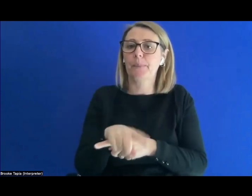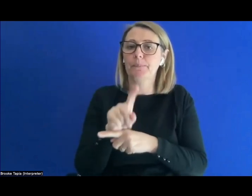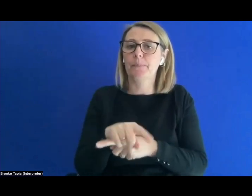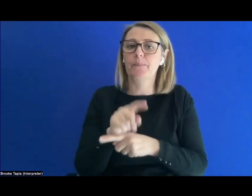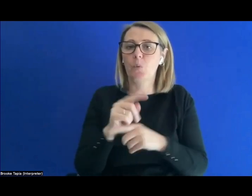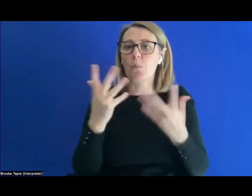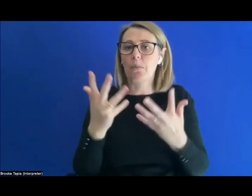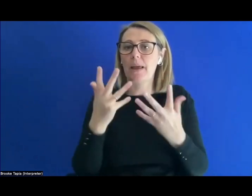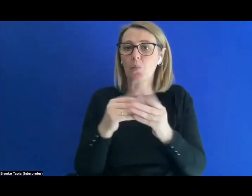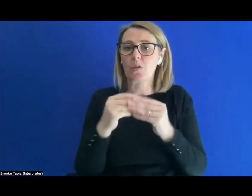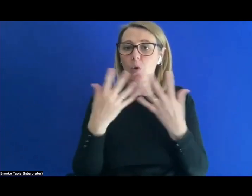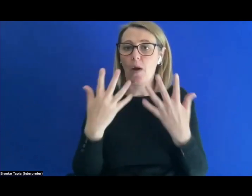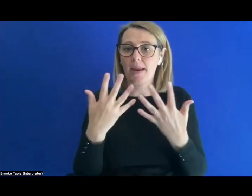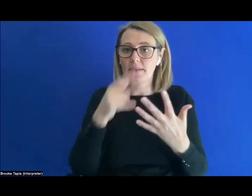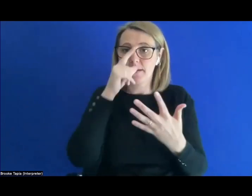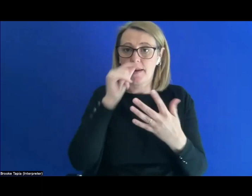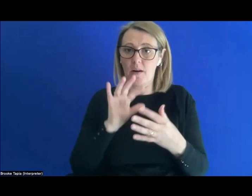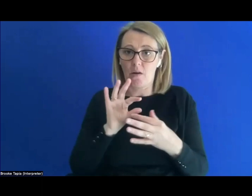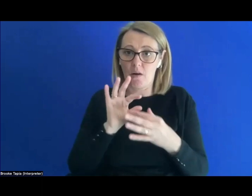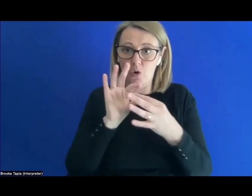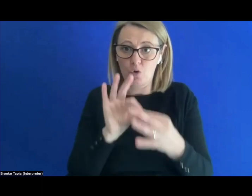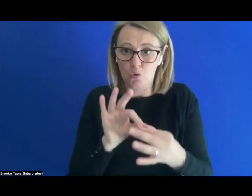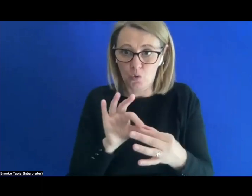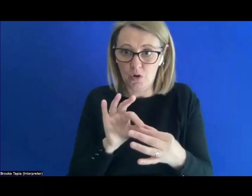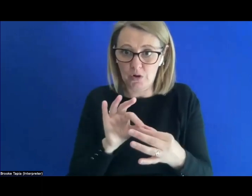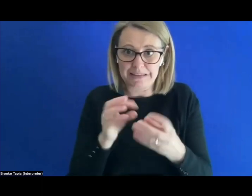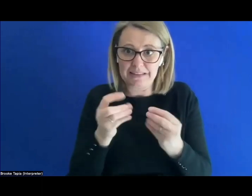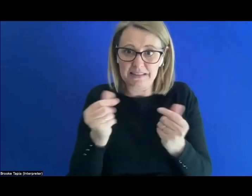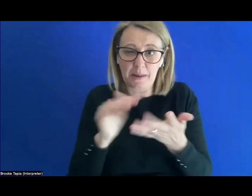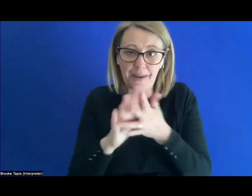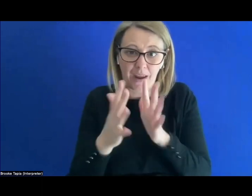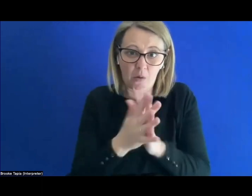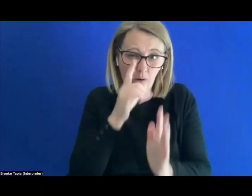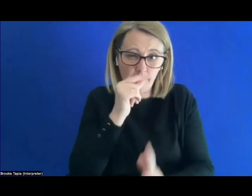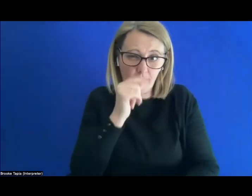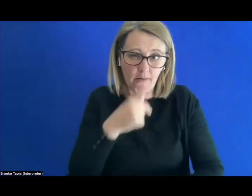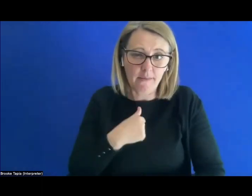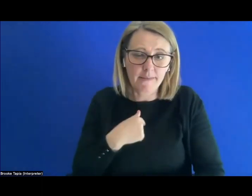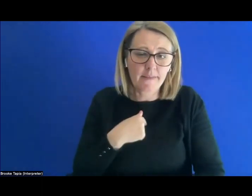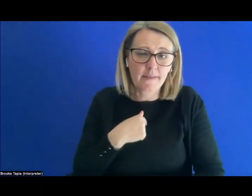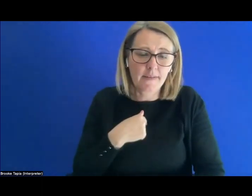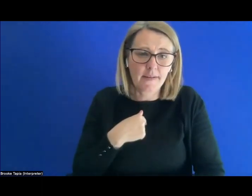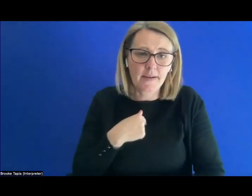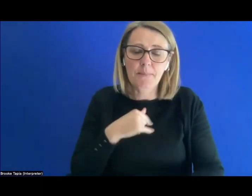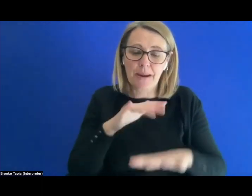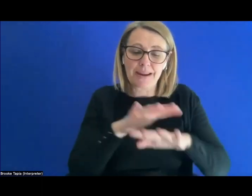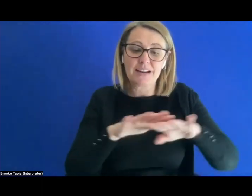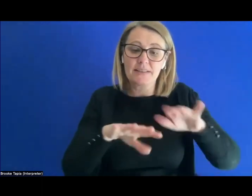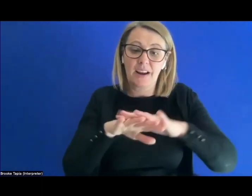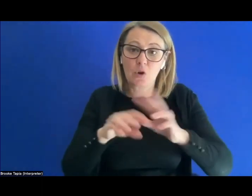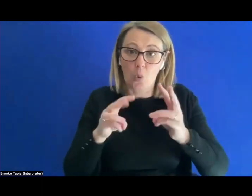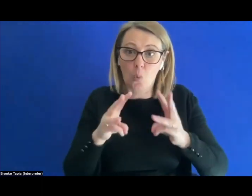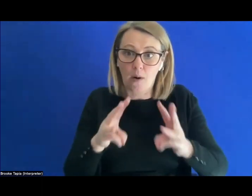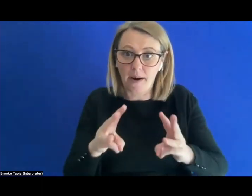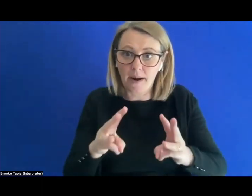can I join you in that in some way in a tactile way so that you know I’ve joined you in there just